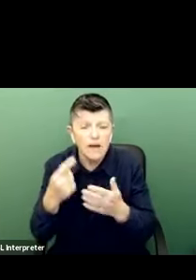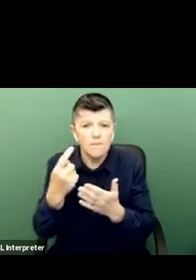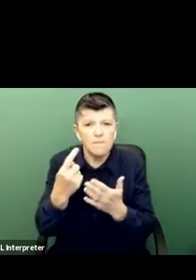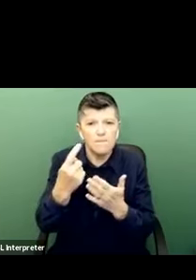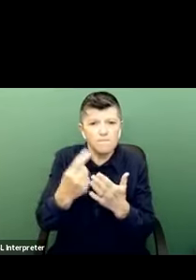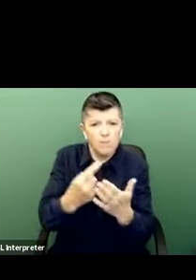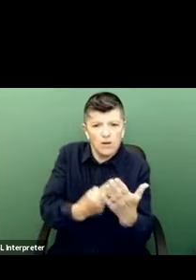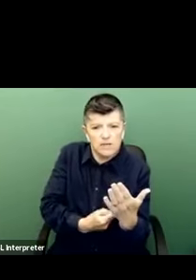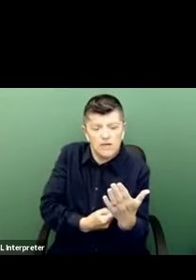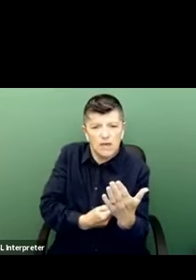. For example in criticising